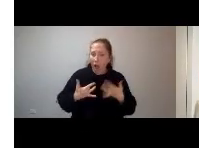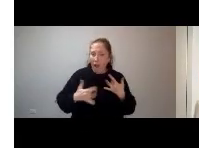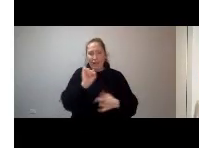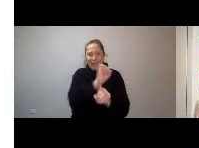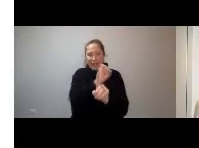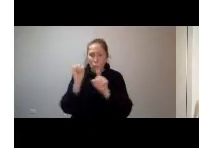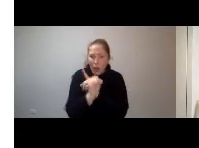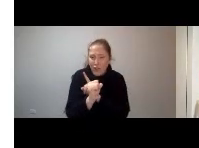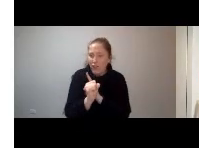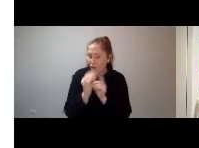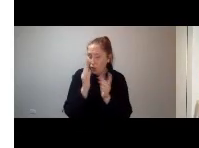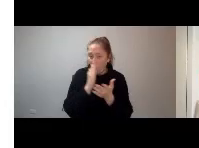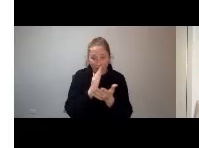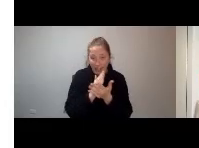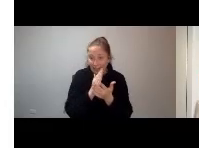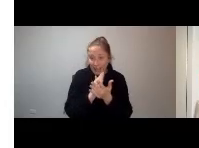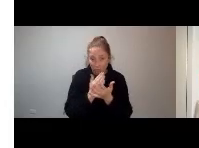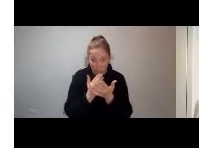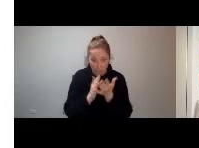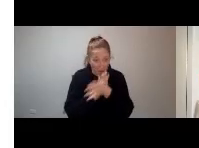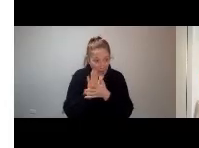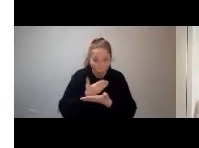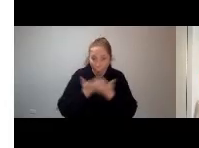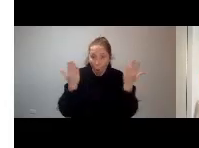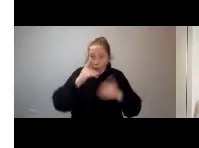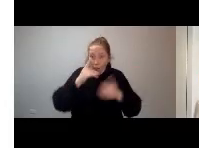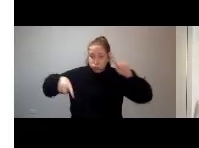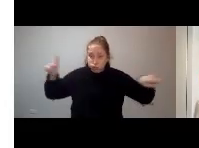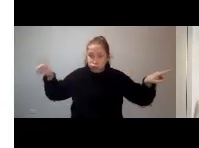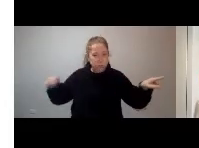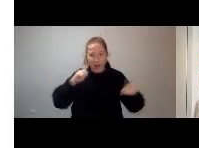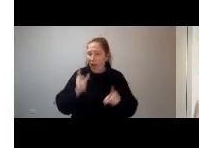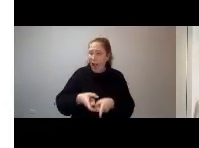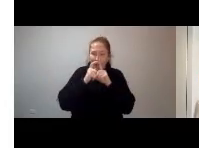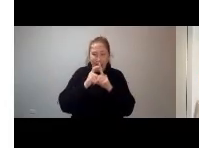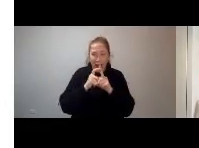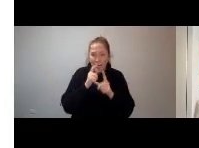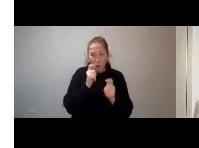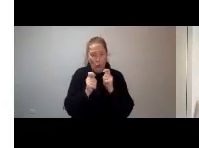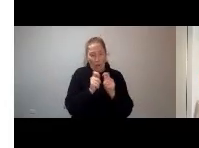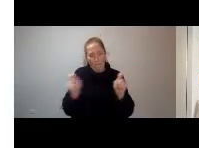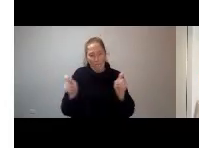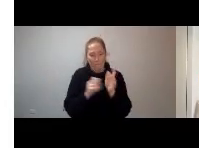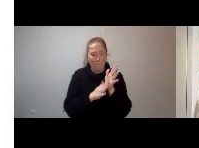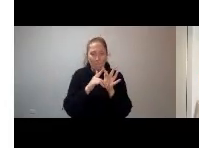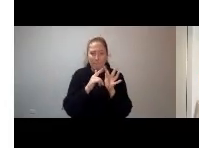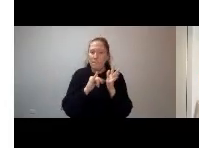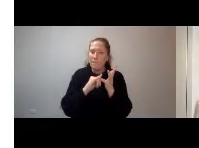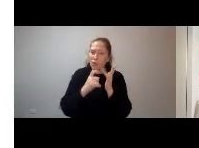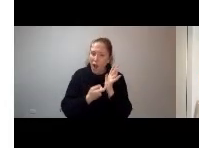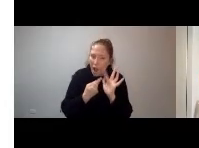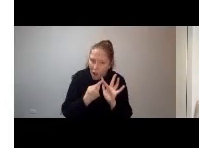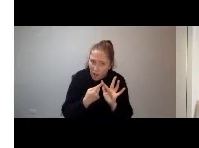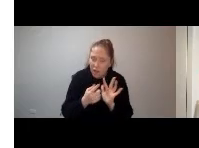to measure something like social inclusion as part of somebody's quality of life. It's very hard for people,